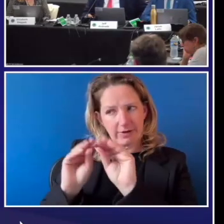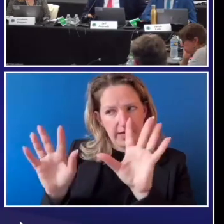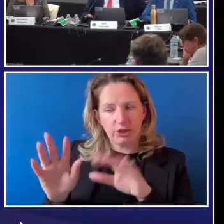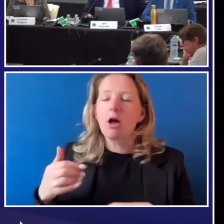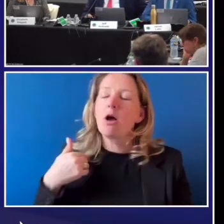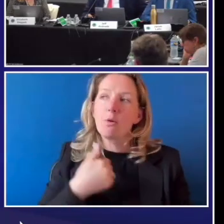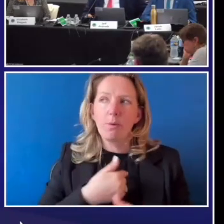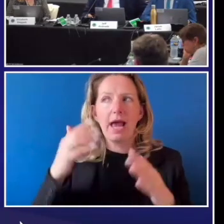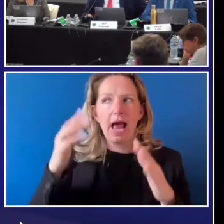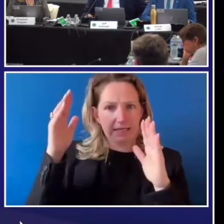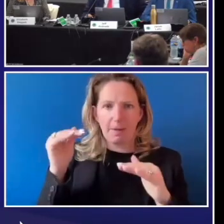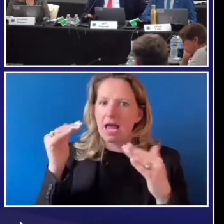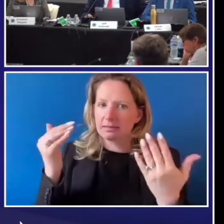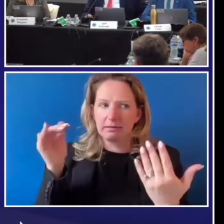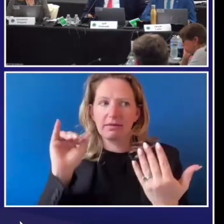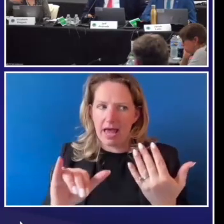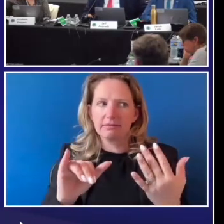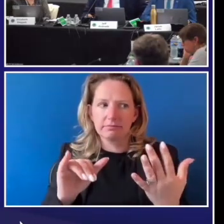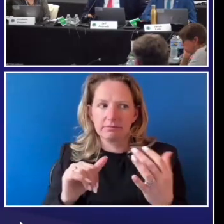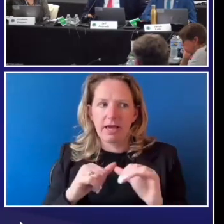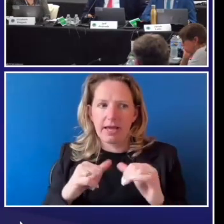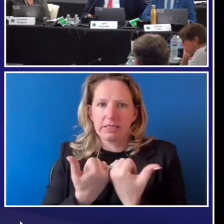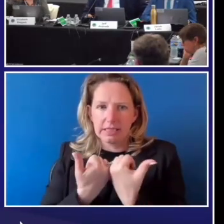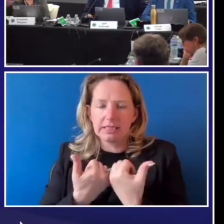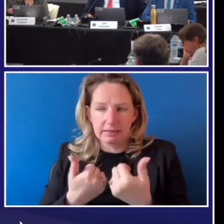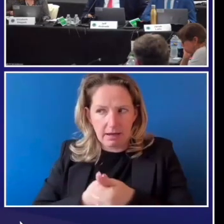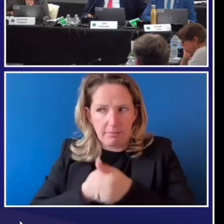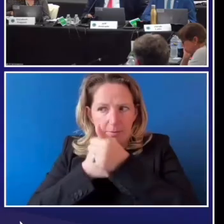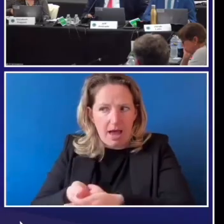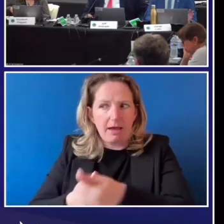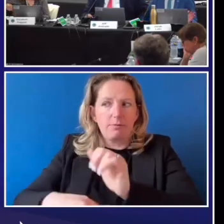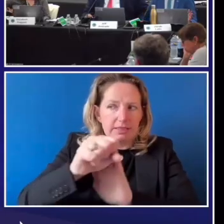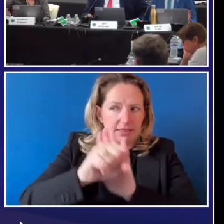agencies to comply with state and federal law. This just provides a specific notice that, you know,